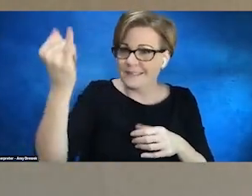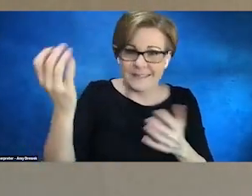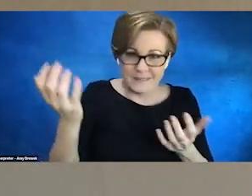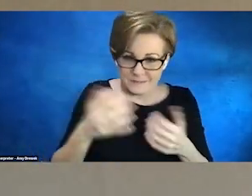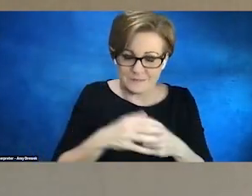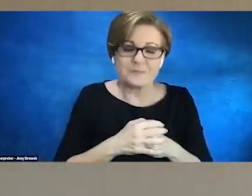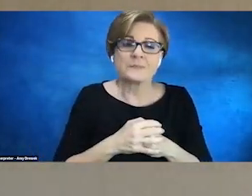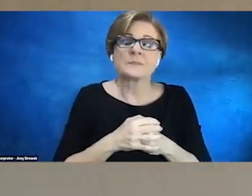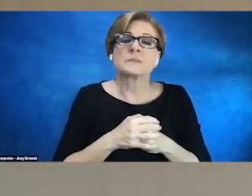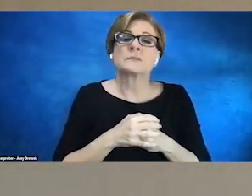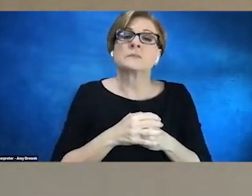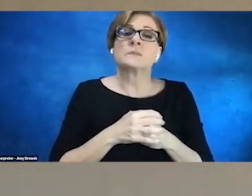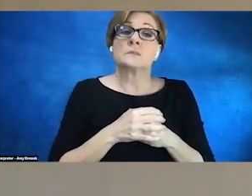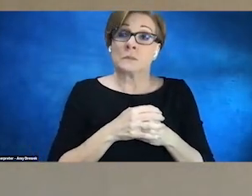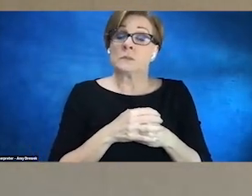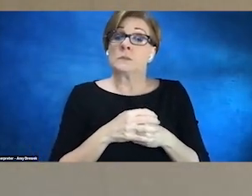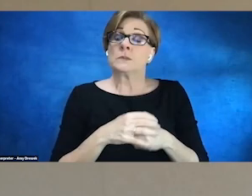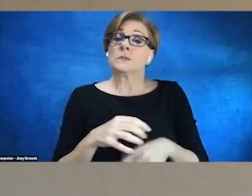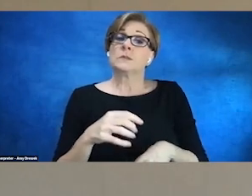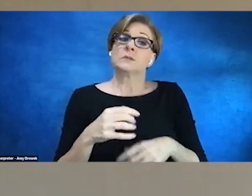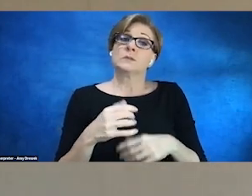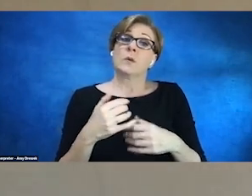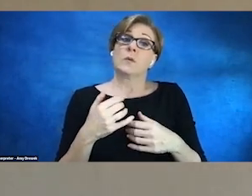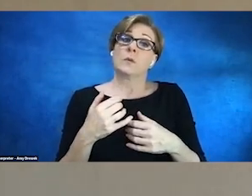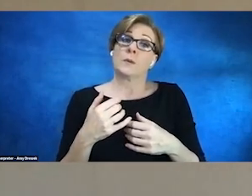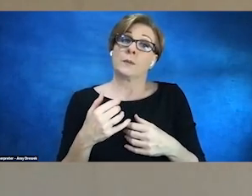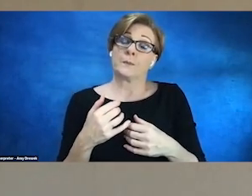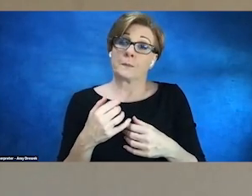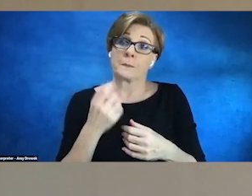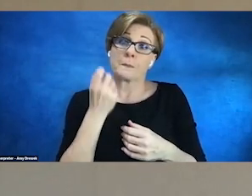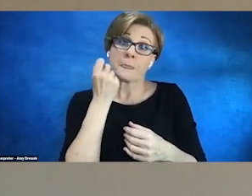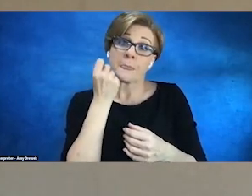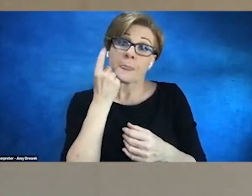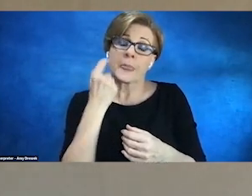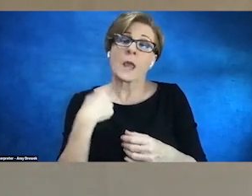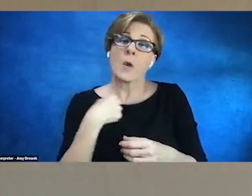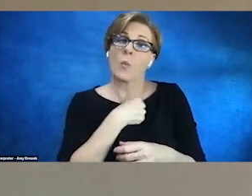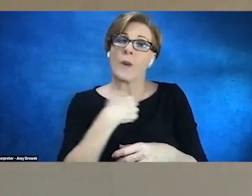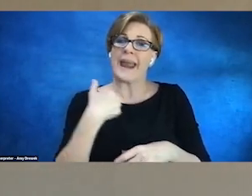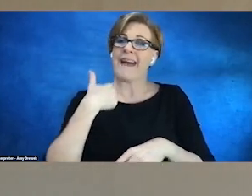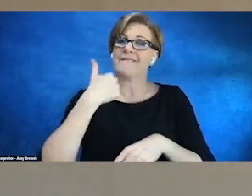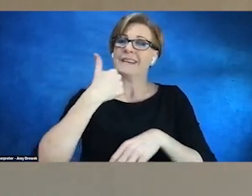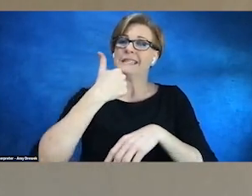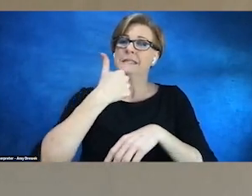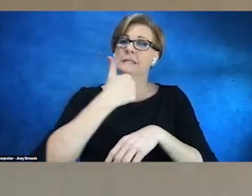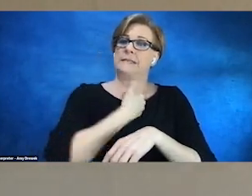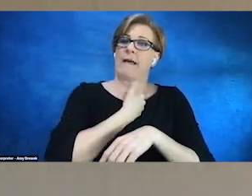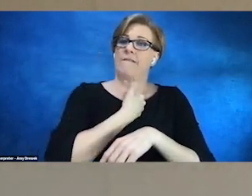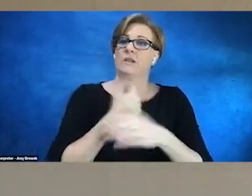Self Service kiosks and we've done that in our voting location but only to a point so what a